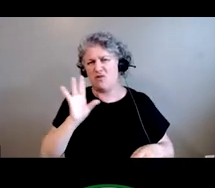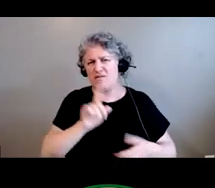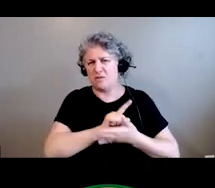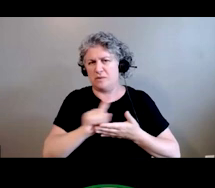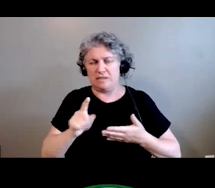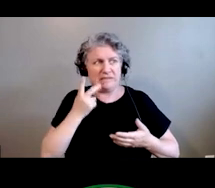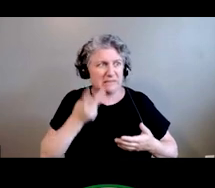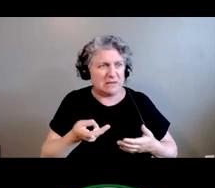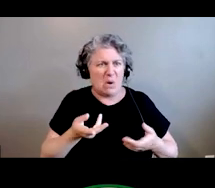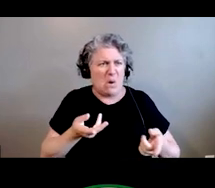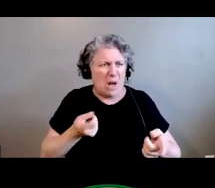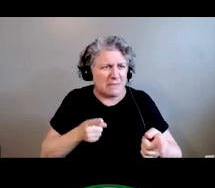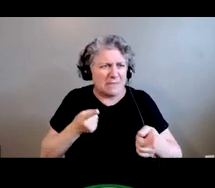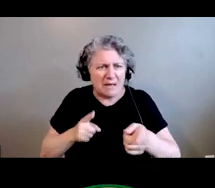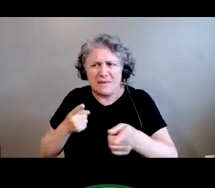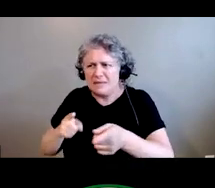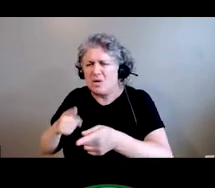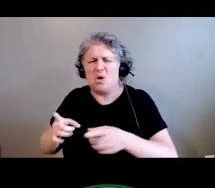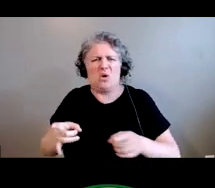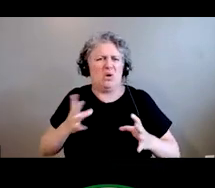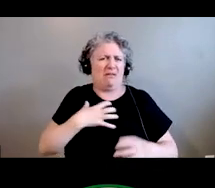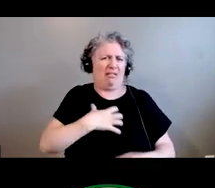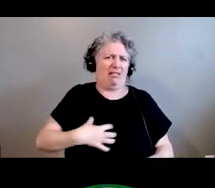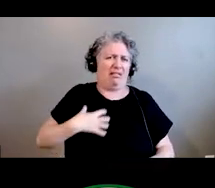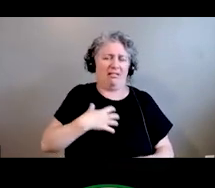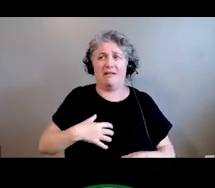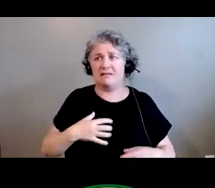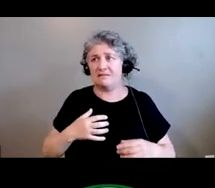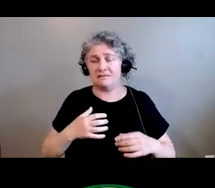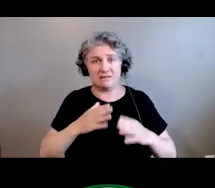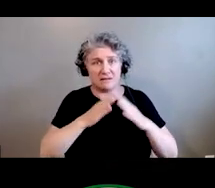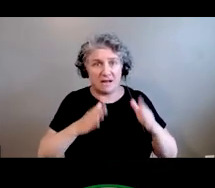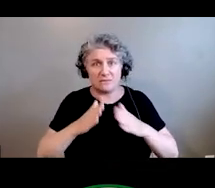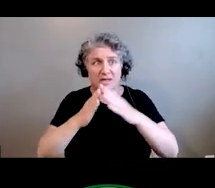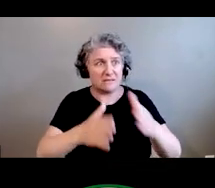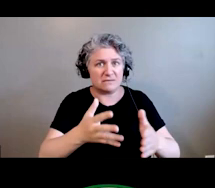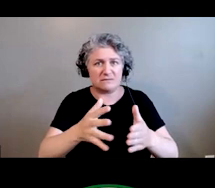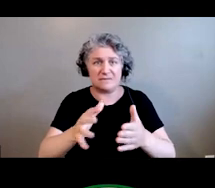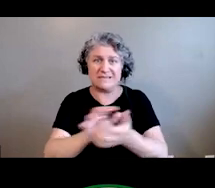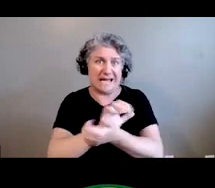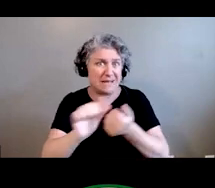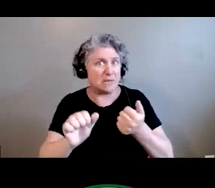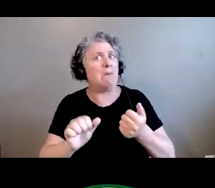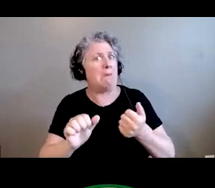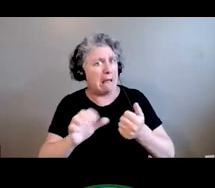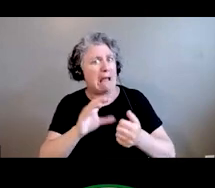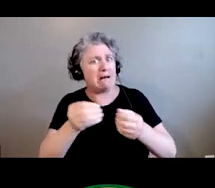And I think it makes me think of a couple of things. First of all, it makes me realize that again, we have to be proactive.